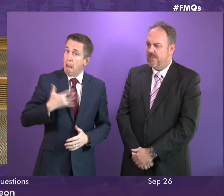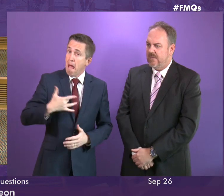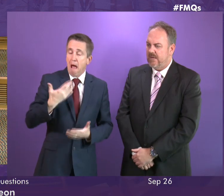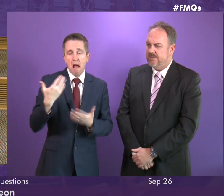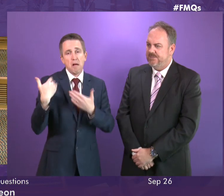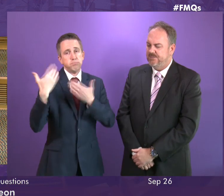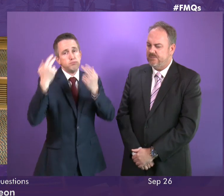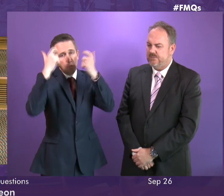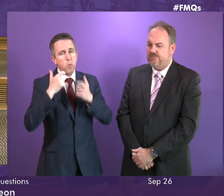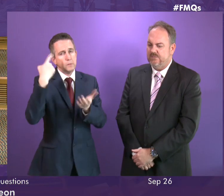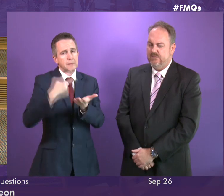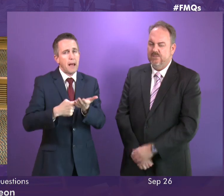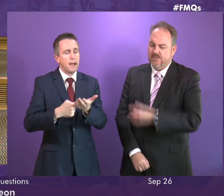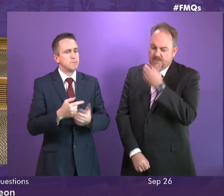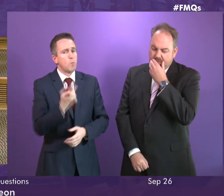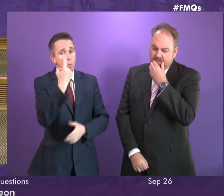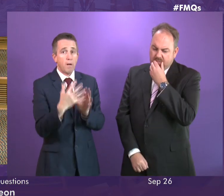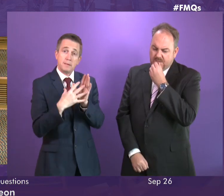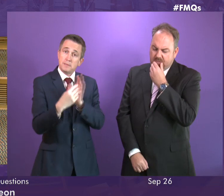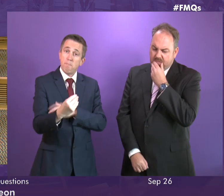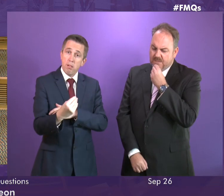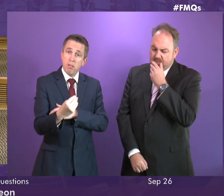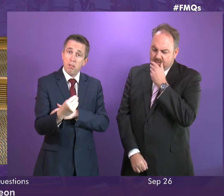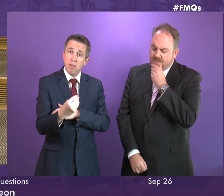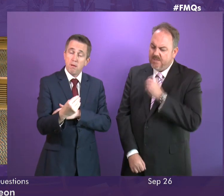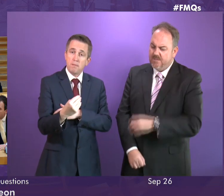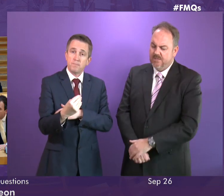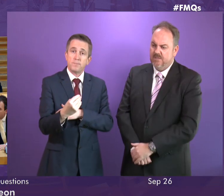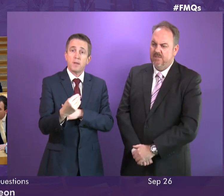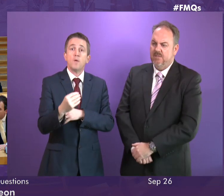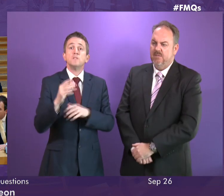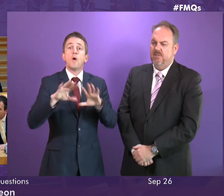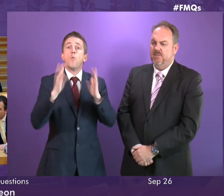and appropriate. An example that is sometimes used of a case in which that happened is the